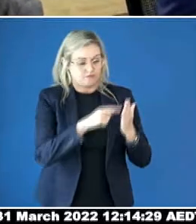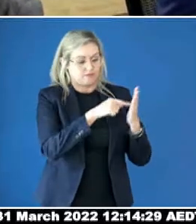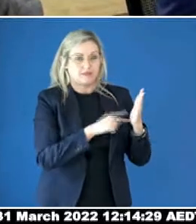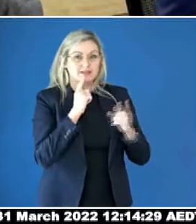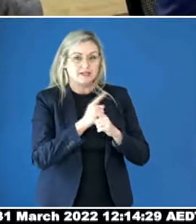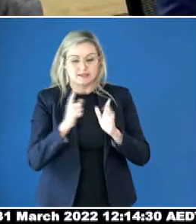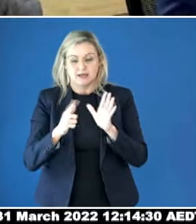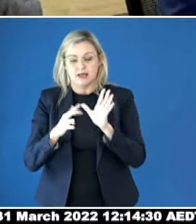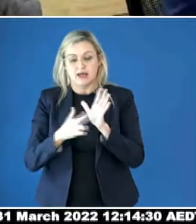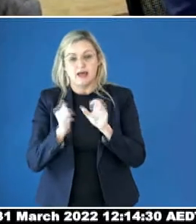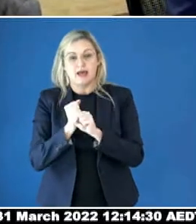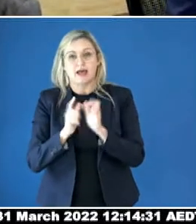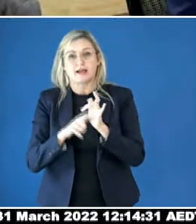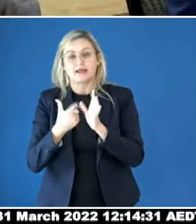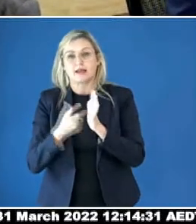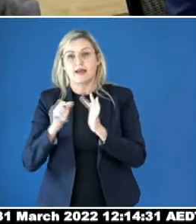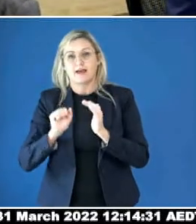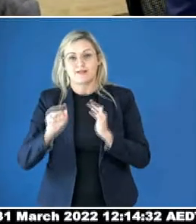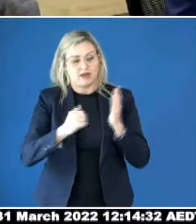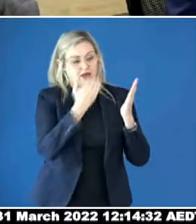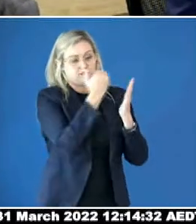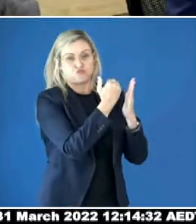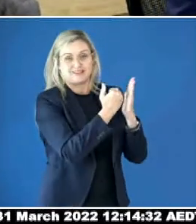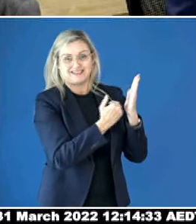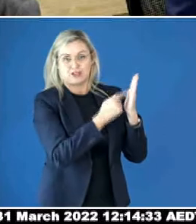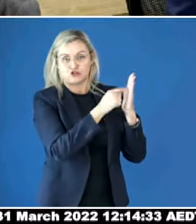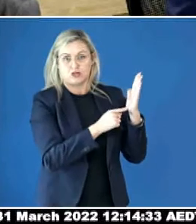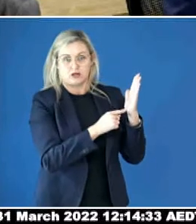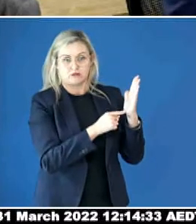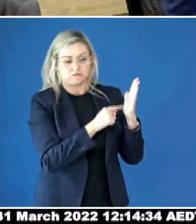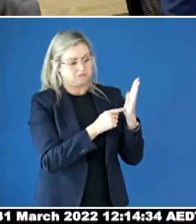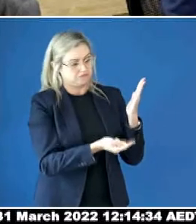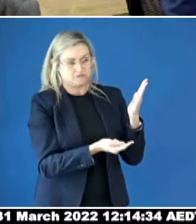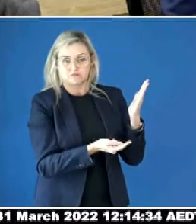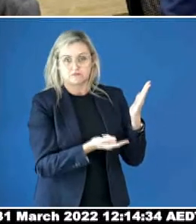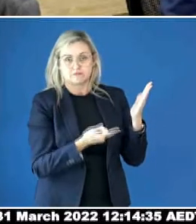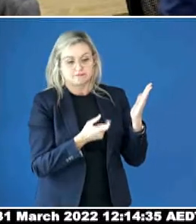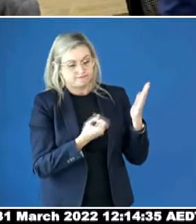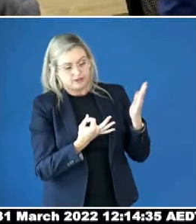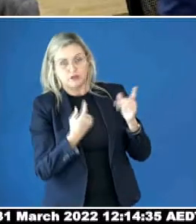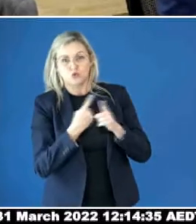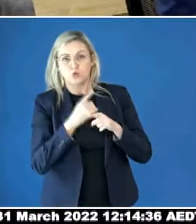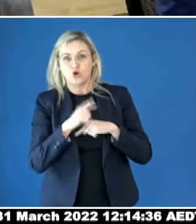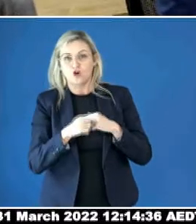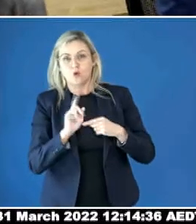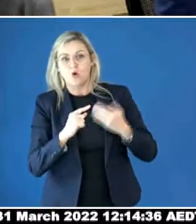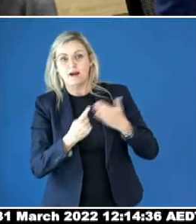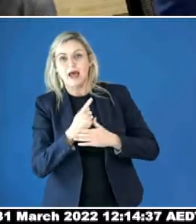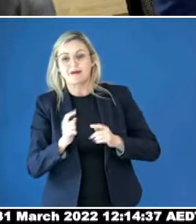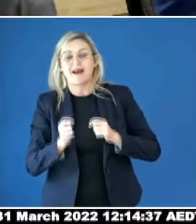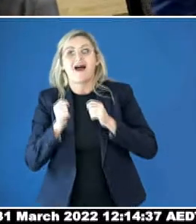"The Anglicare Incident Management Procedure does not refer to post-incident supports -"